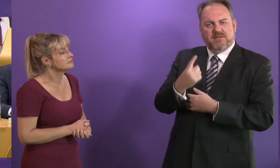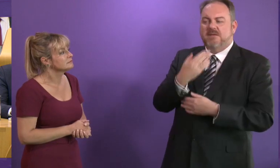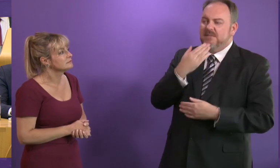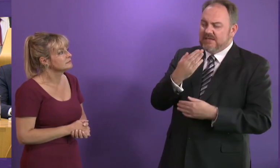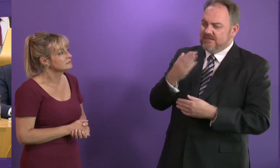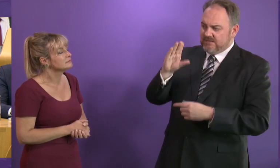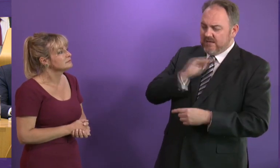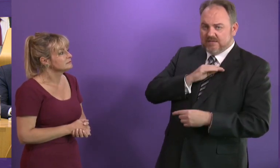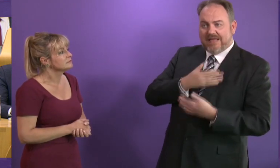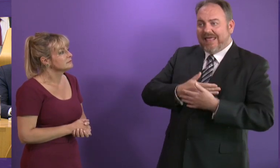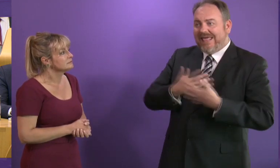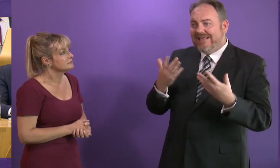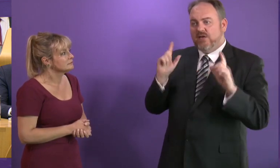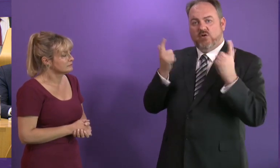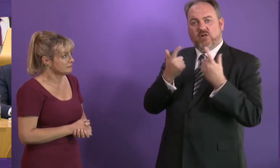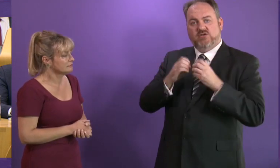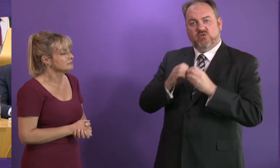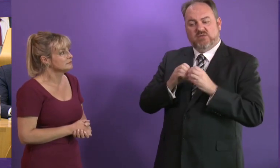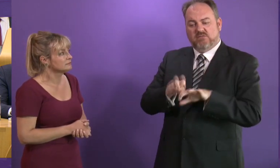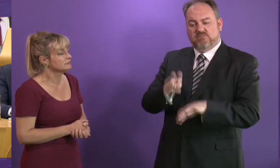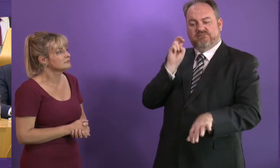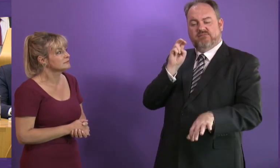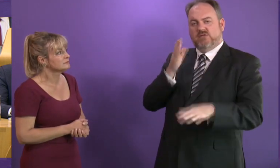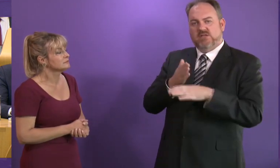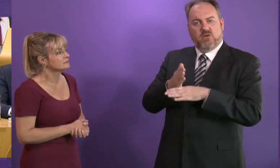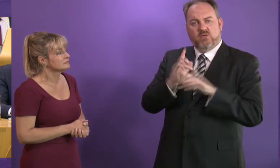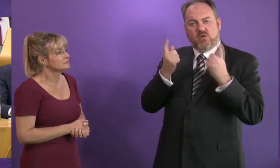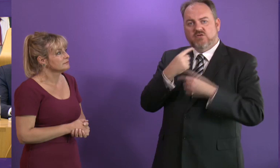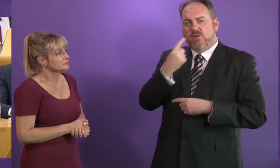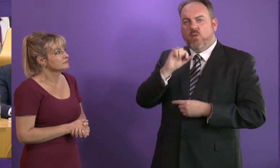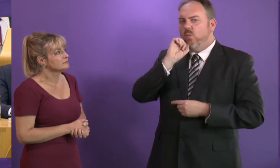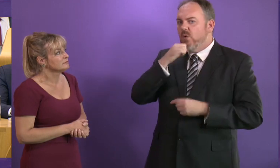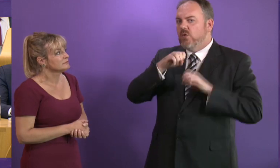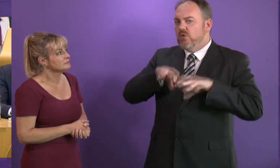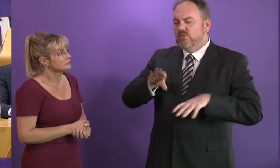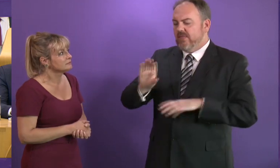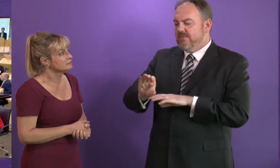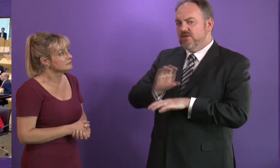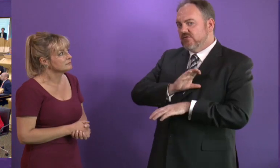takes part in tomorrow’s climate strike will not lose their bursary because of it? The First Minister (Nicola Sturgeon):